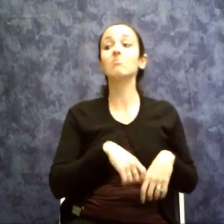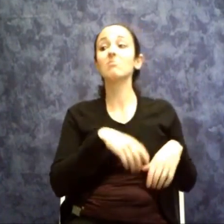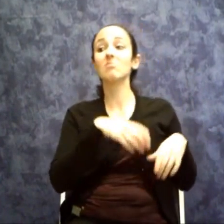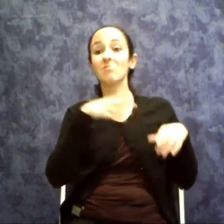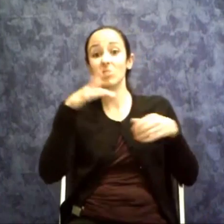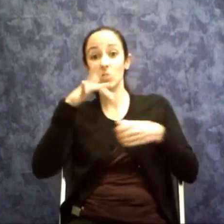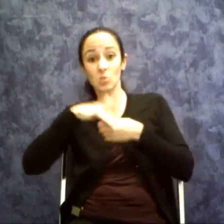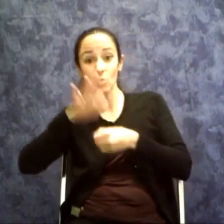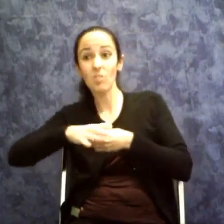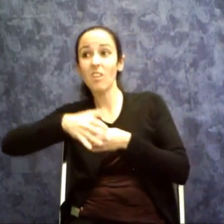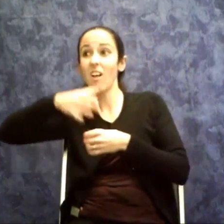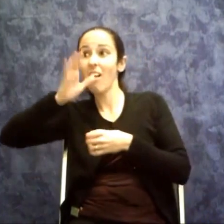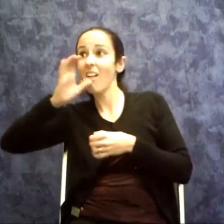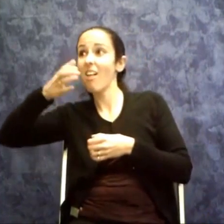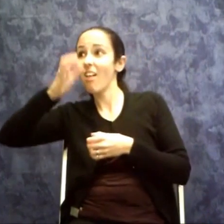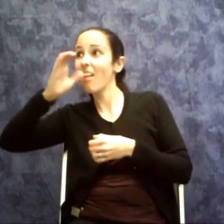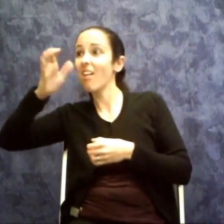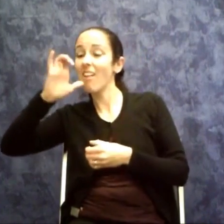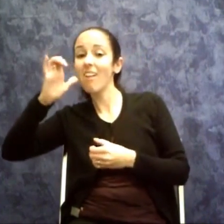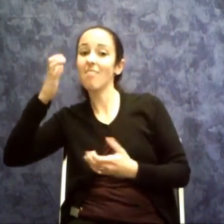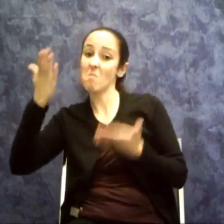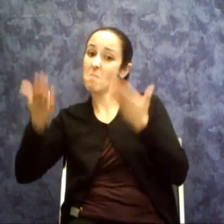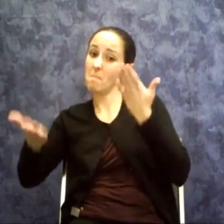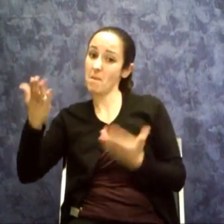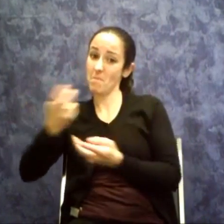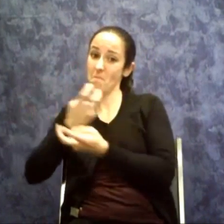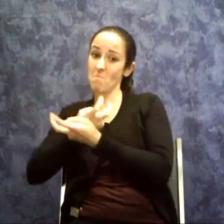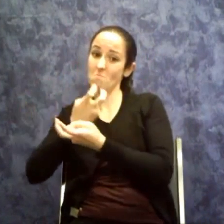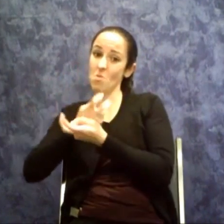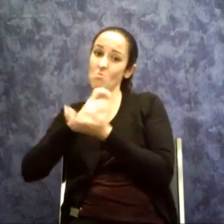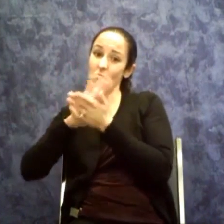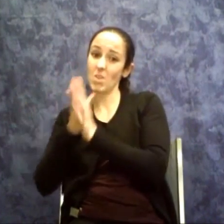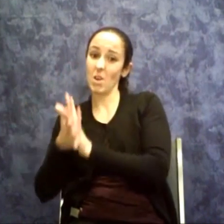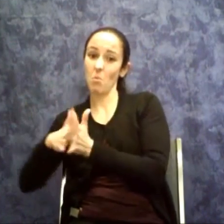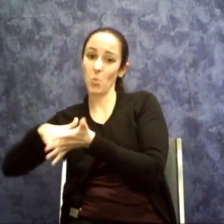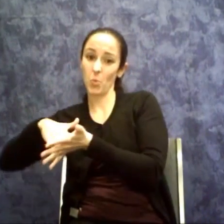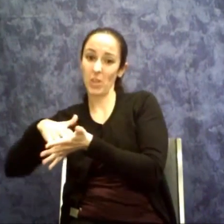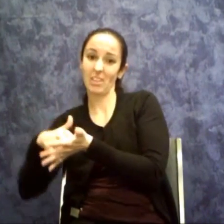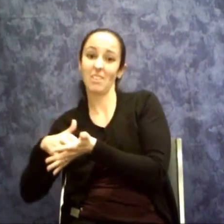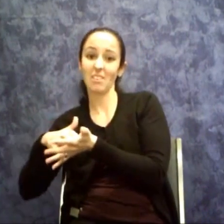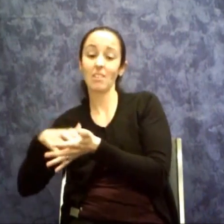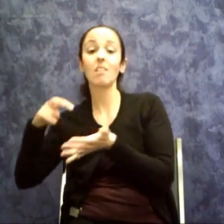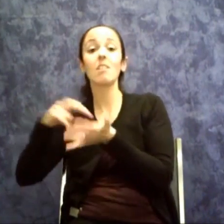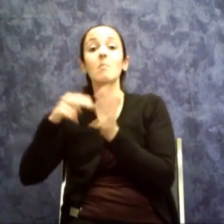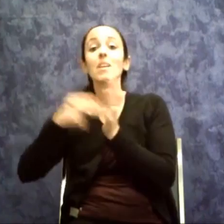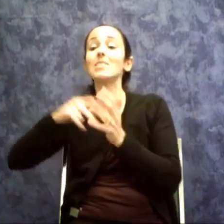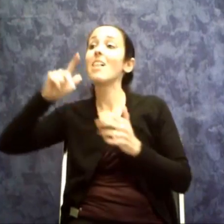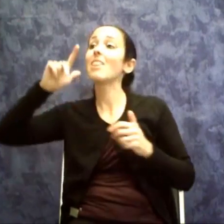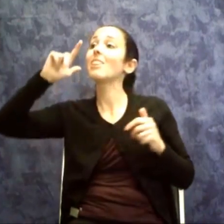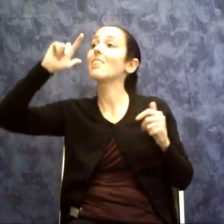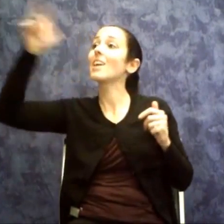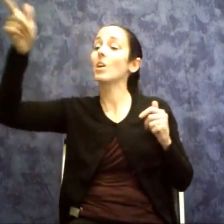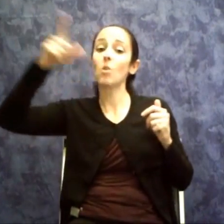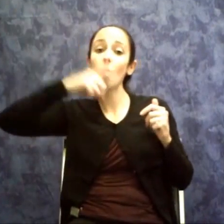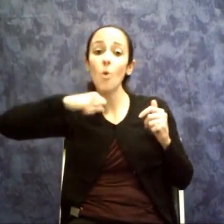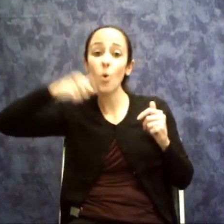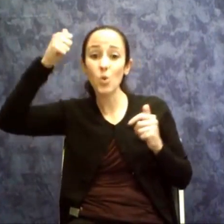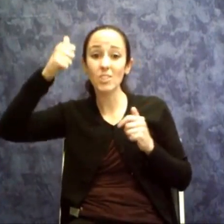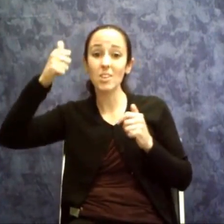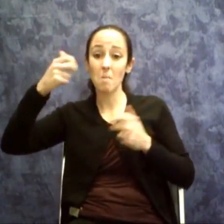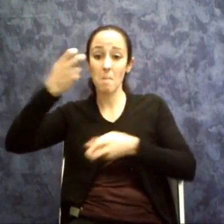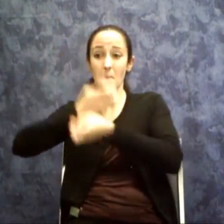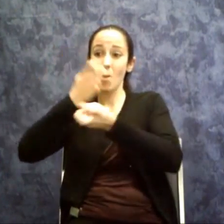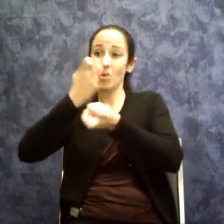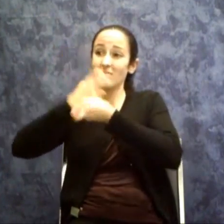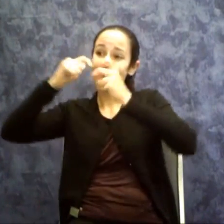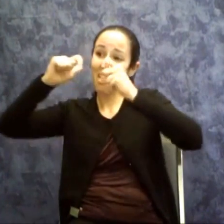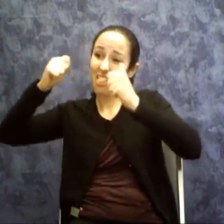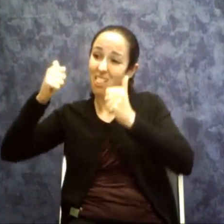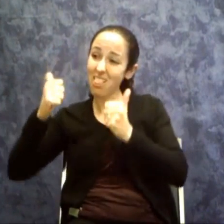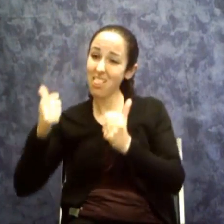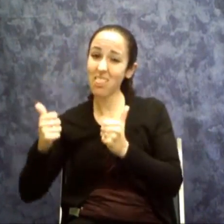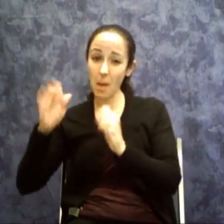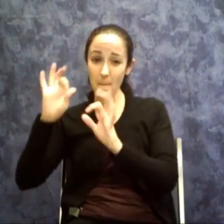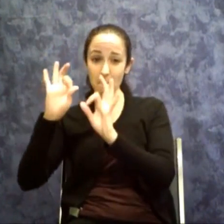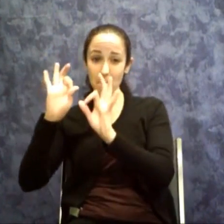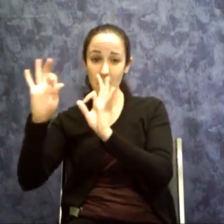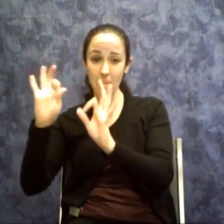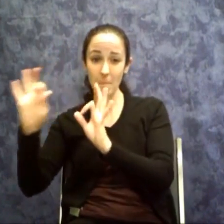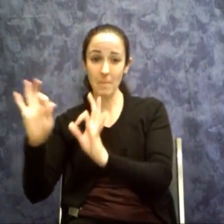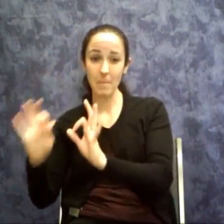Drinking too much soda may make your bones weak and later when you are older you could get osteoporosis.